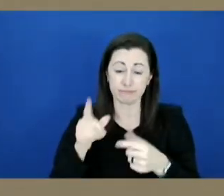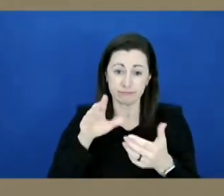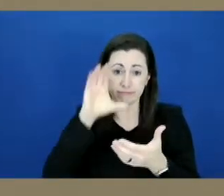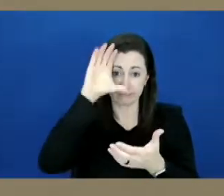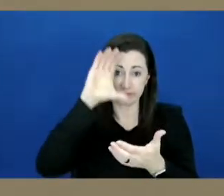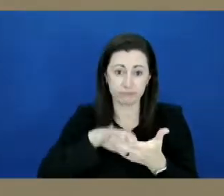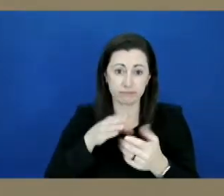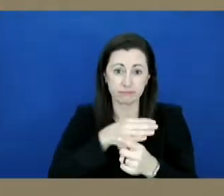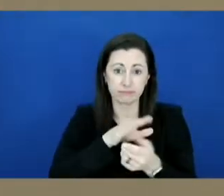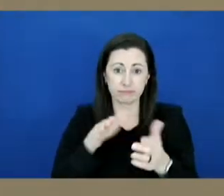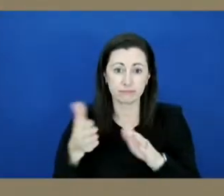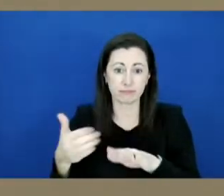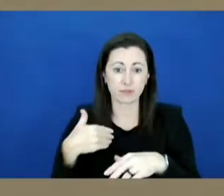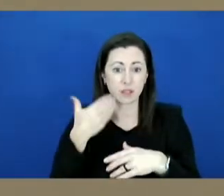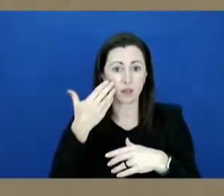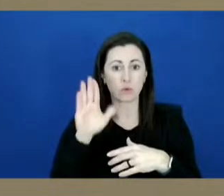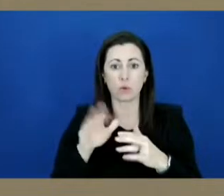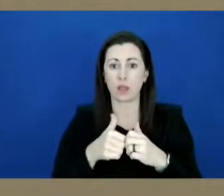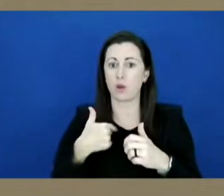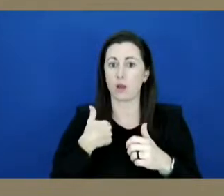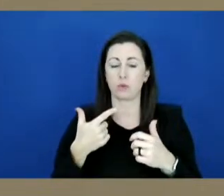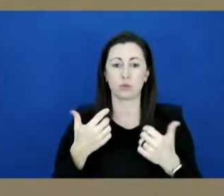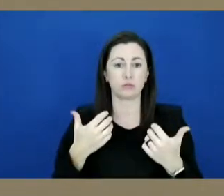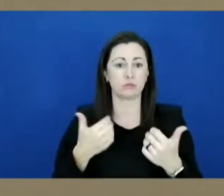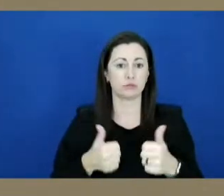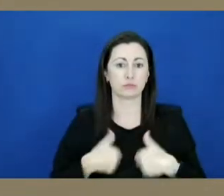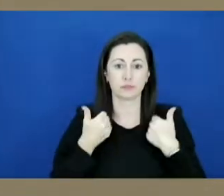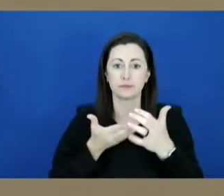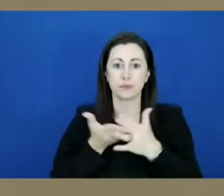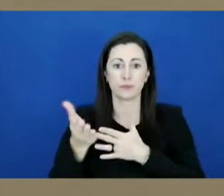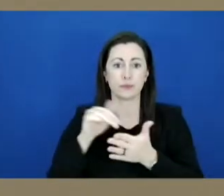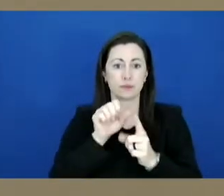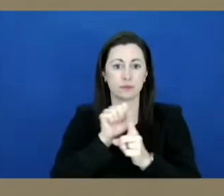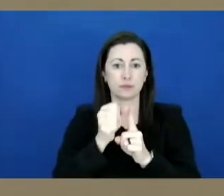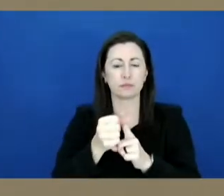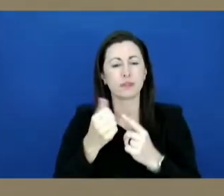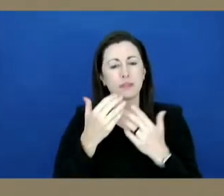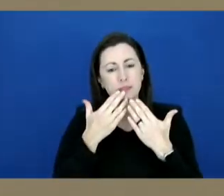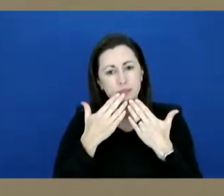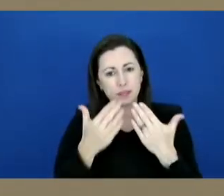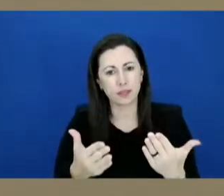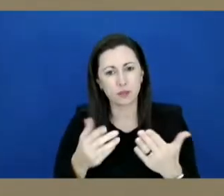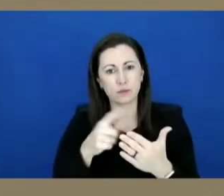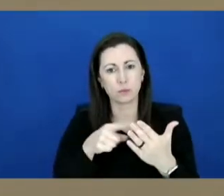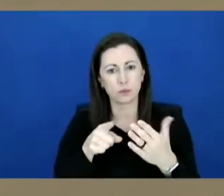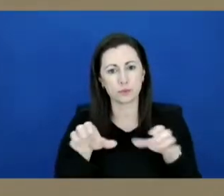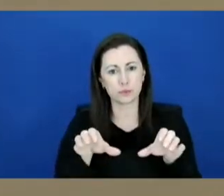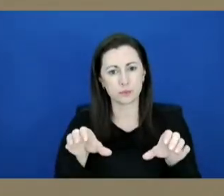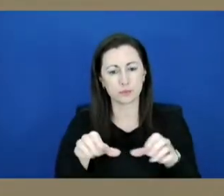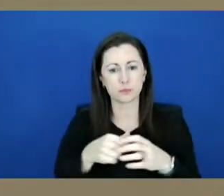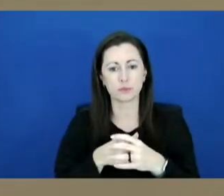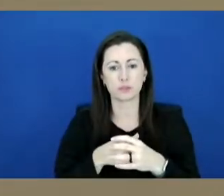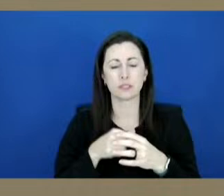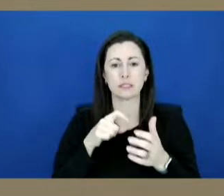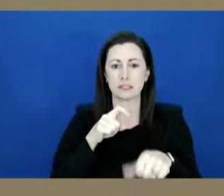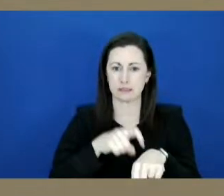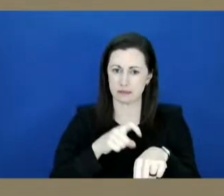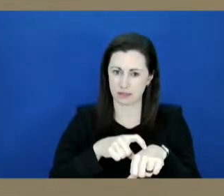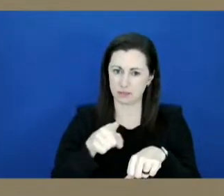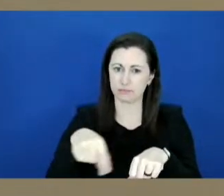CARE OF BEFORE HE PASSED, I DON'T KNOW HOW I WOULD MADE IT.